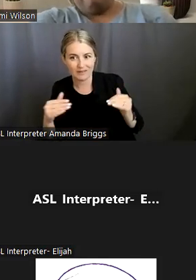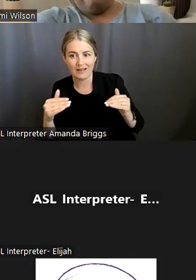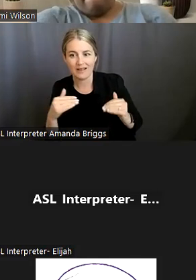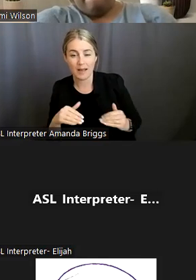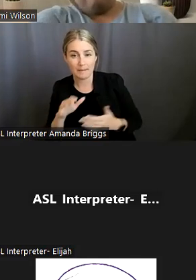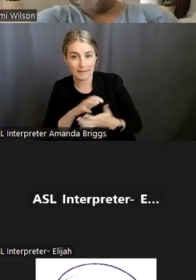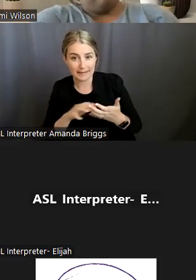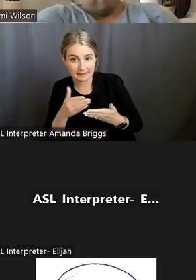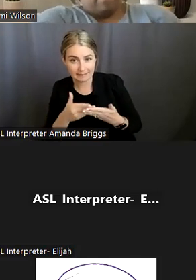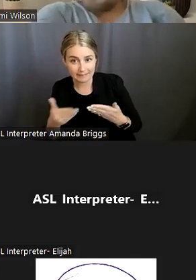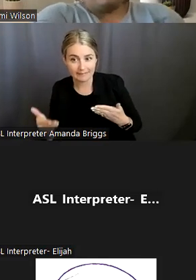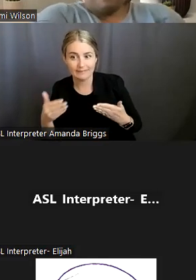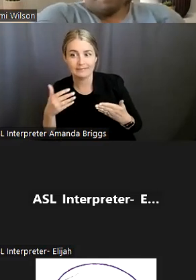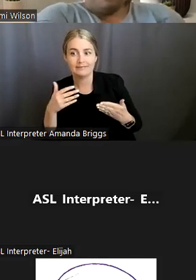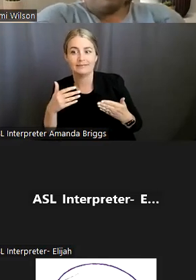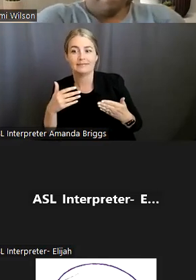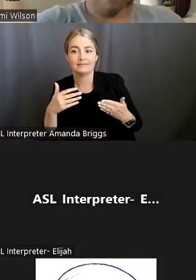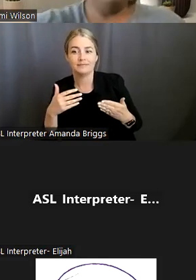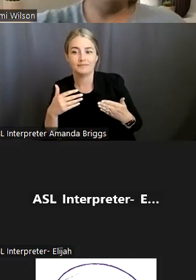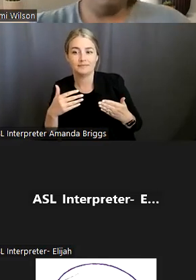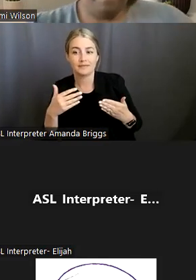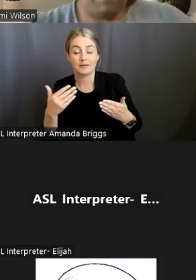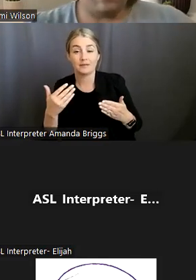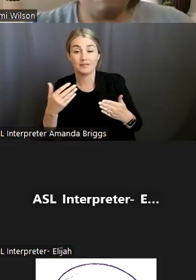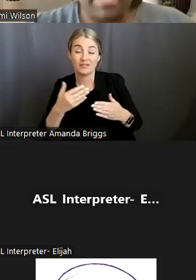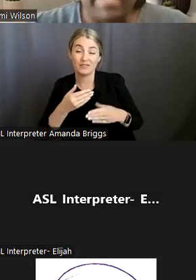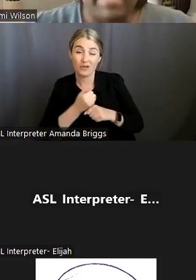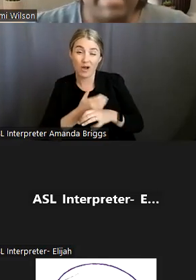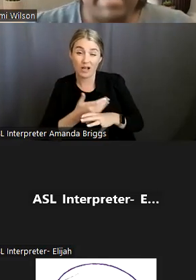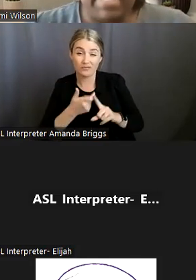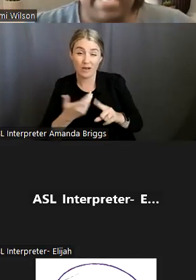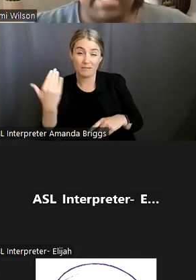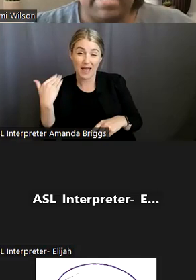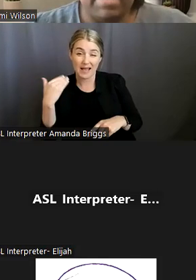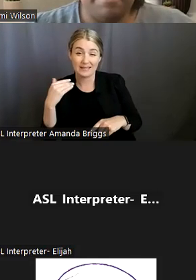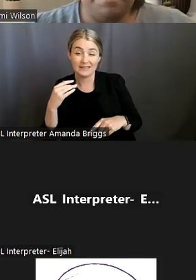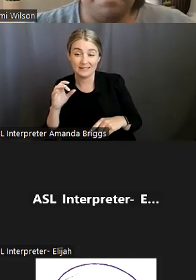by past and abusive relationship. (Jami) Very good. Yes.